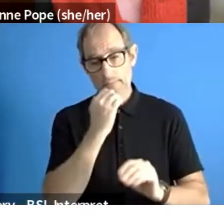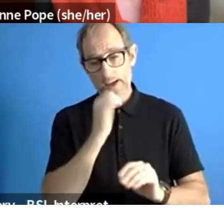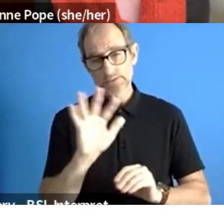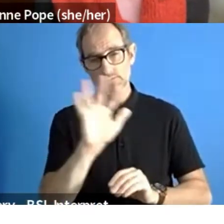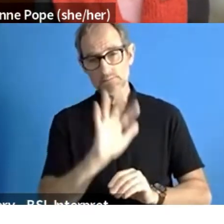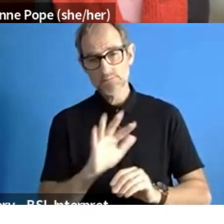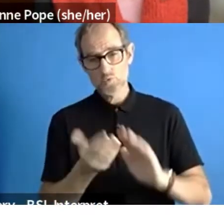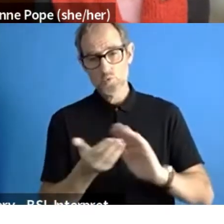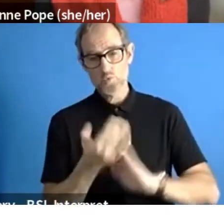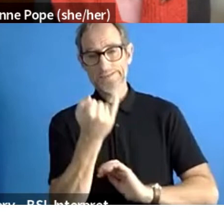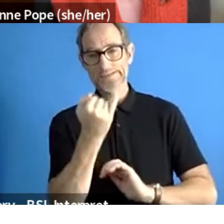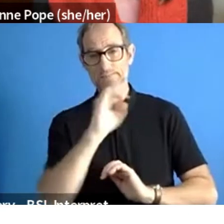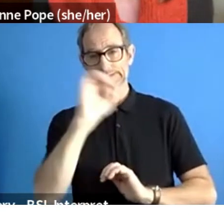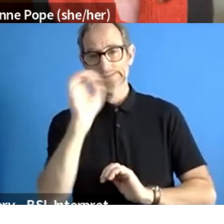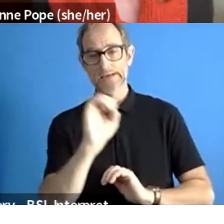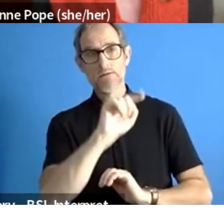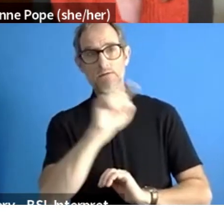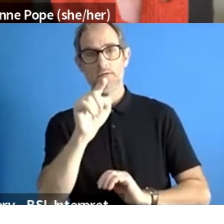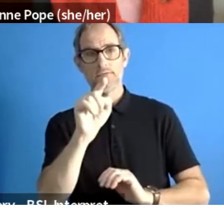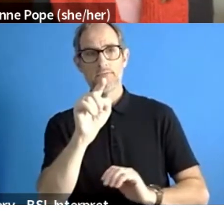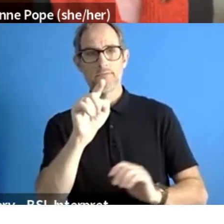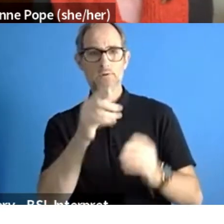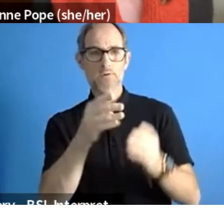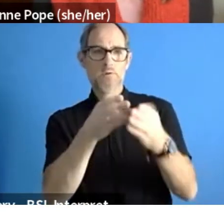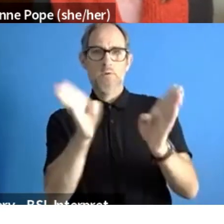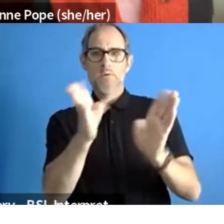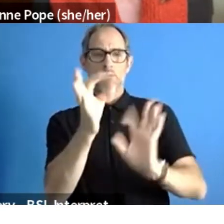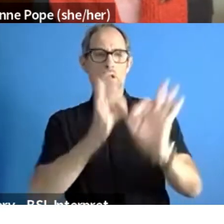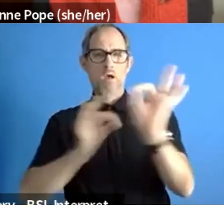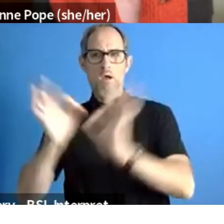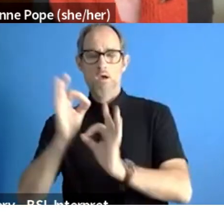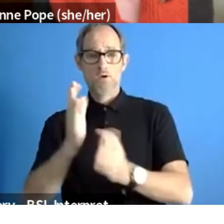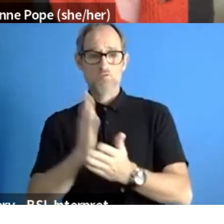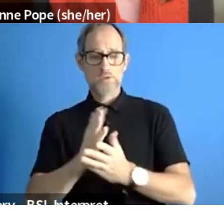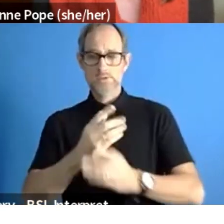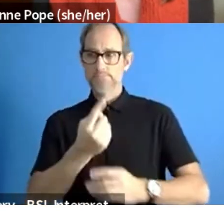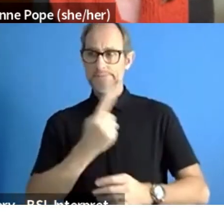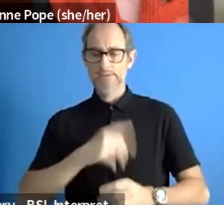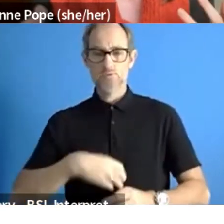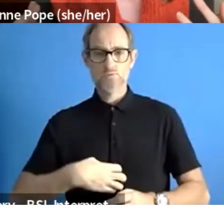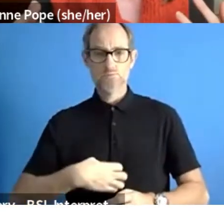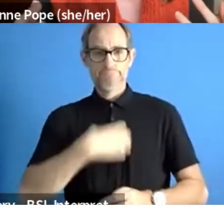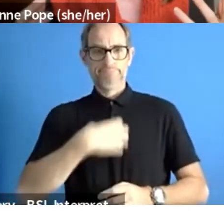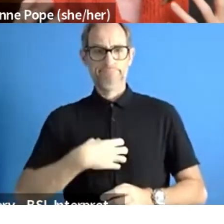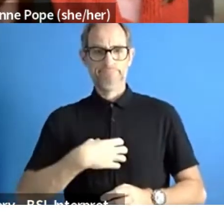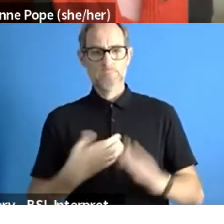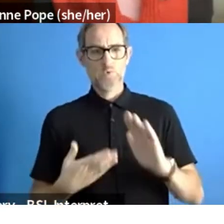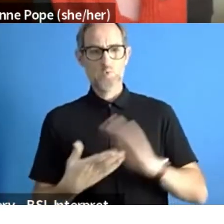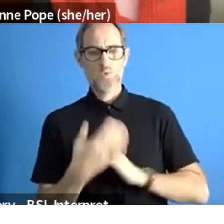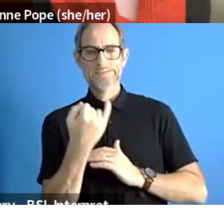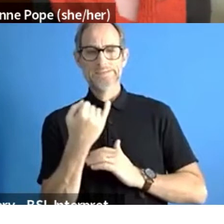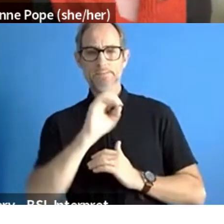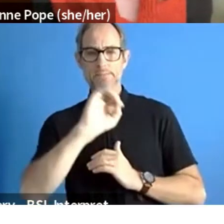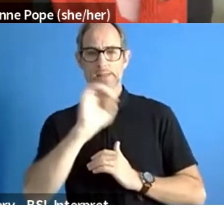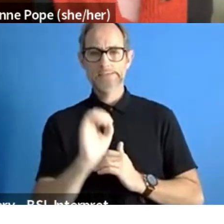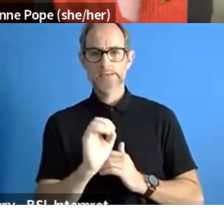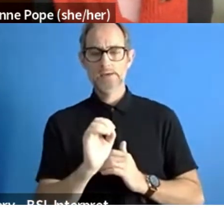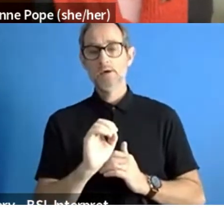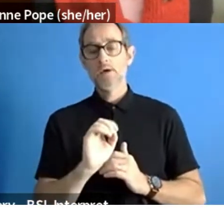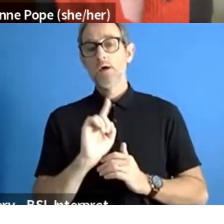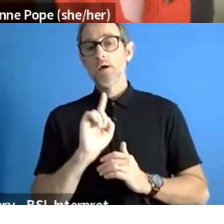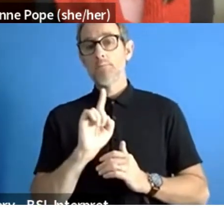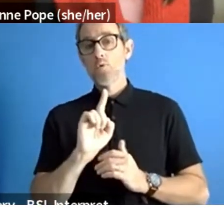This was a very